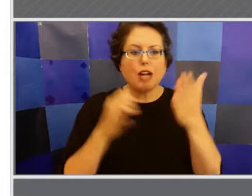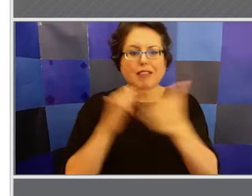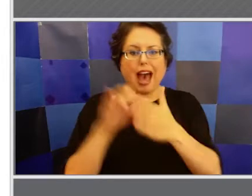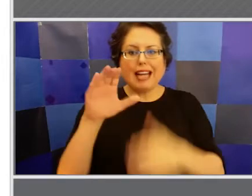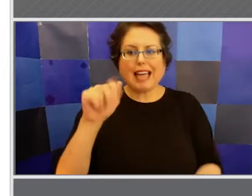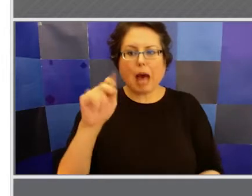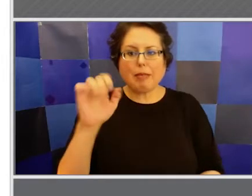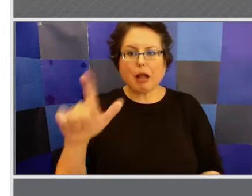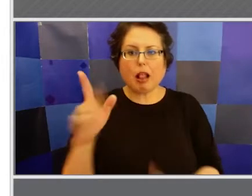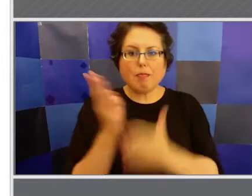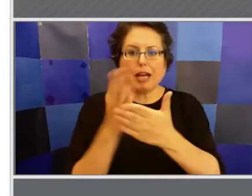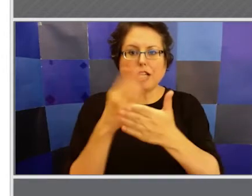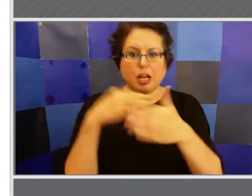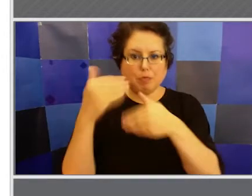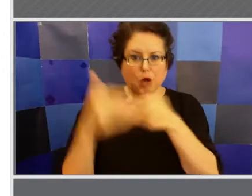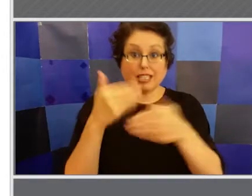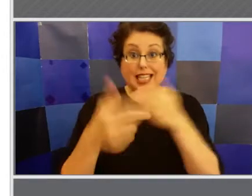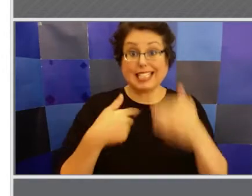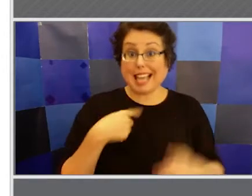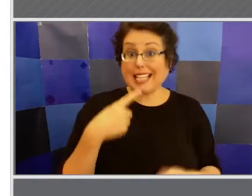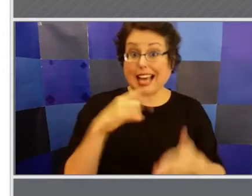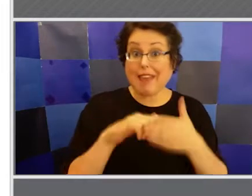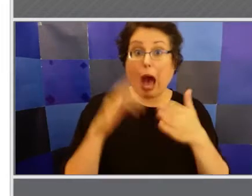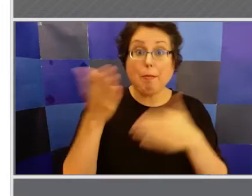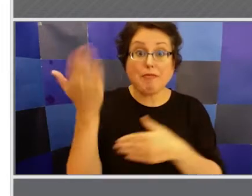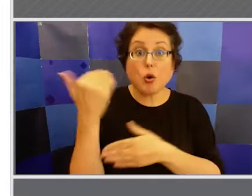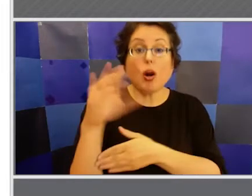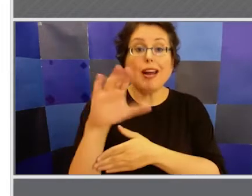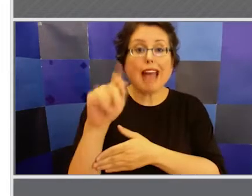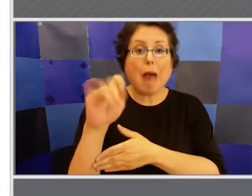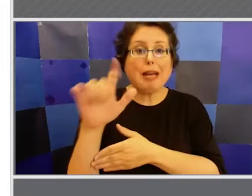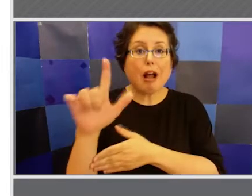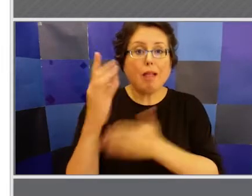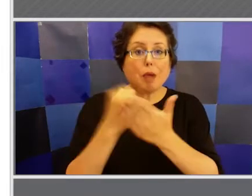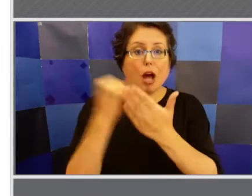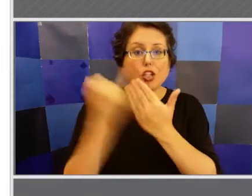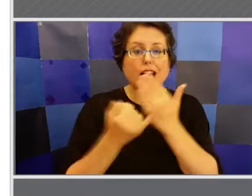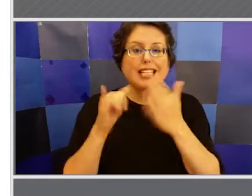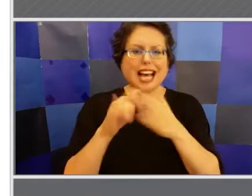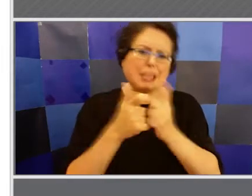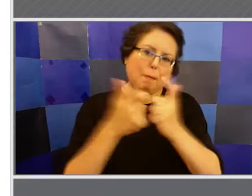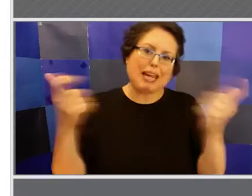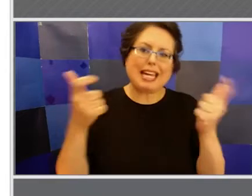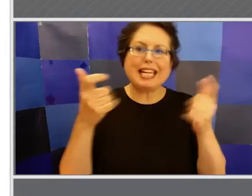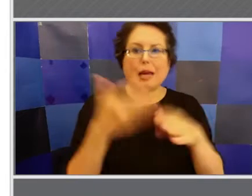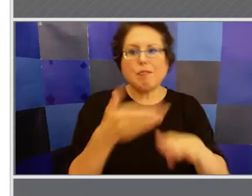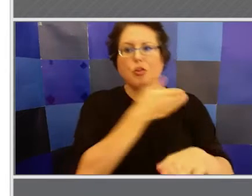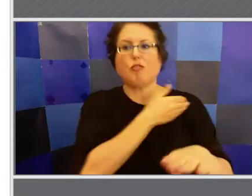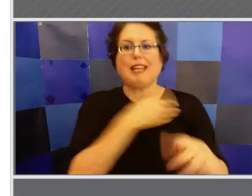So, as I mentioned capital projects are large improvements, because millions of dollars they also take years to complete.